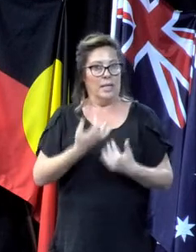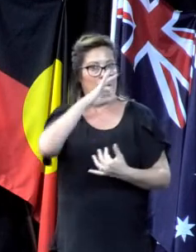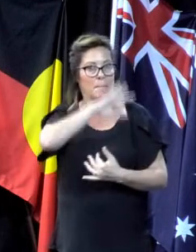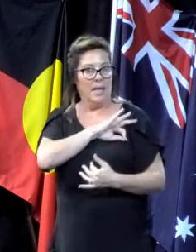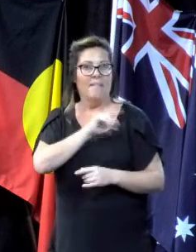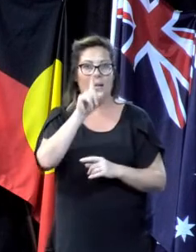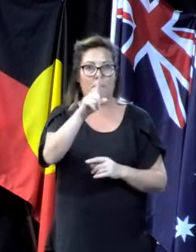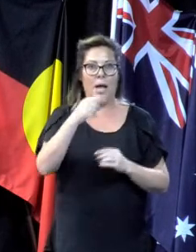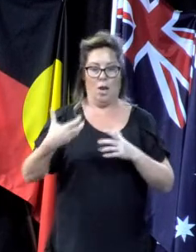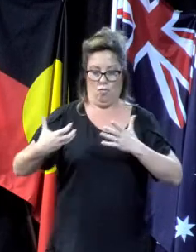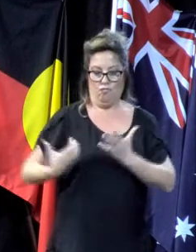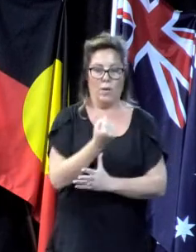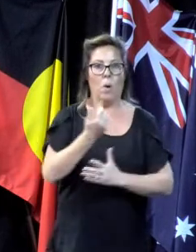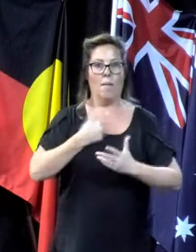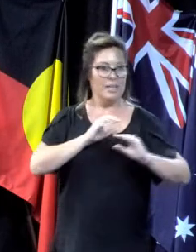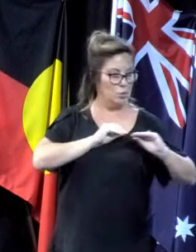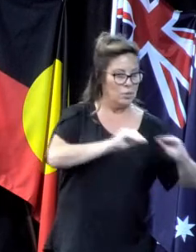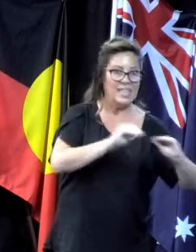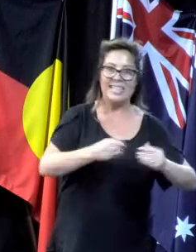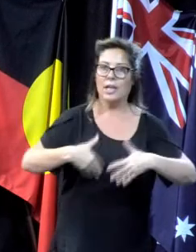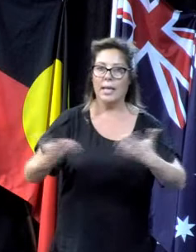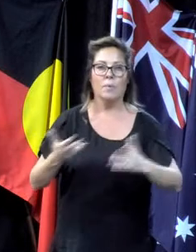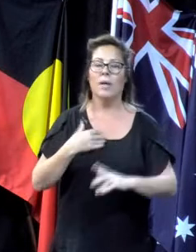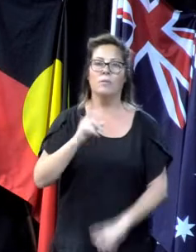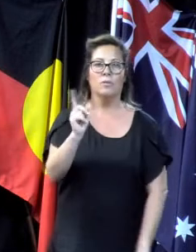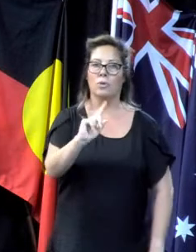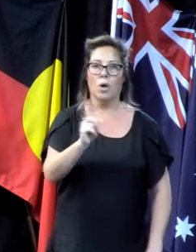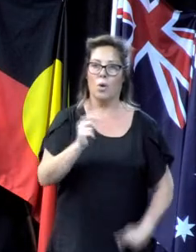An expert teaching team, given the right resourcing and targeted and ongoing